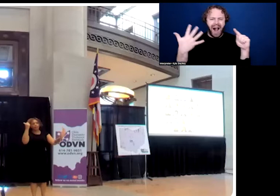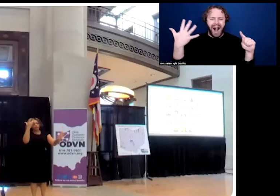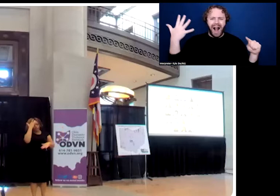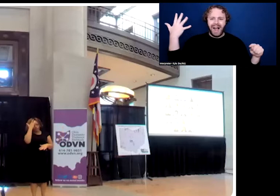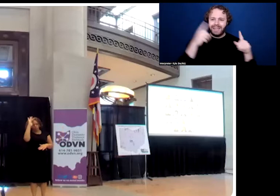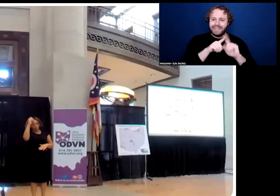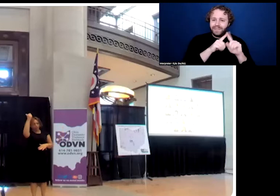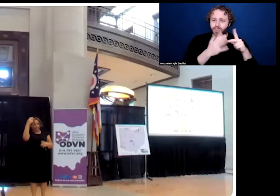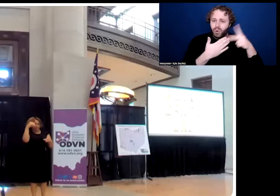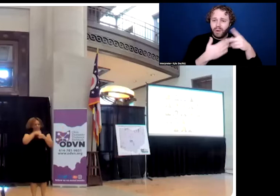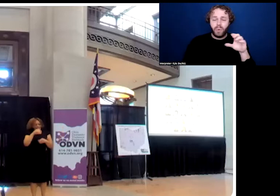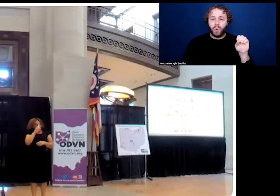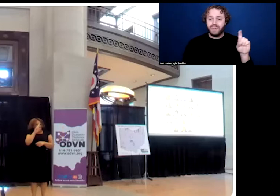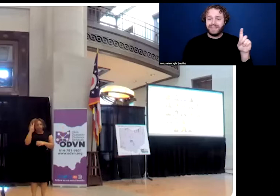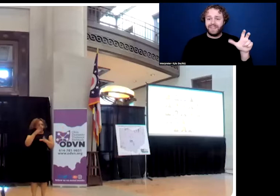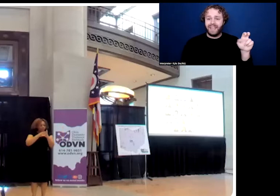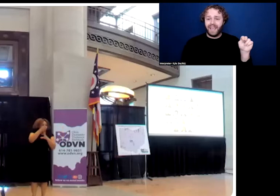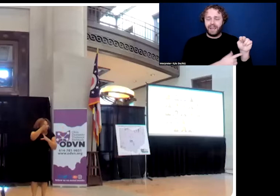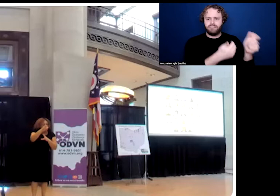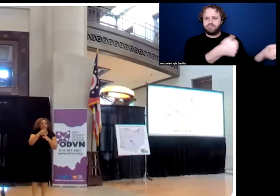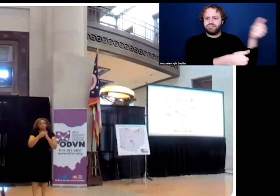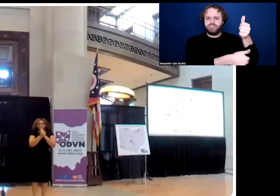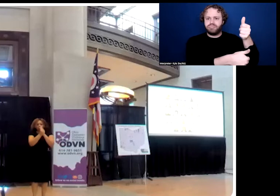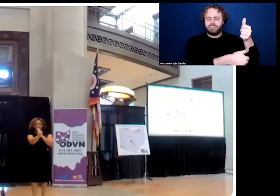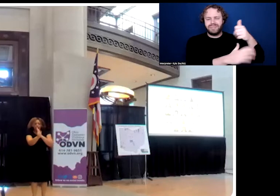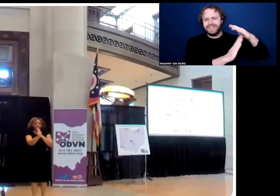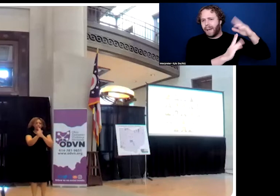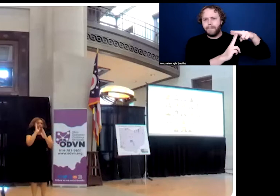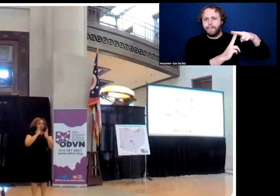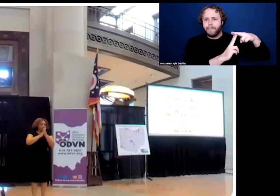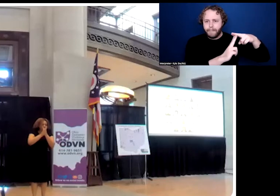So talented, so forward looking and action oriented.